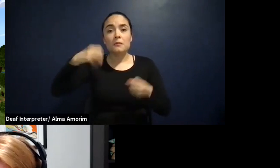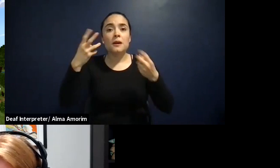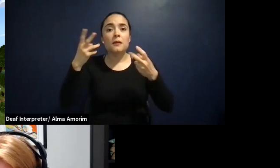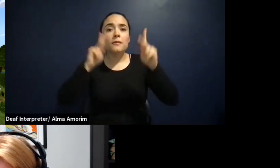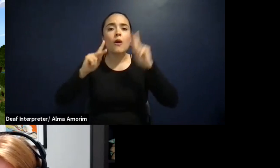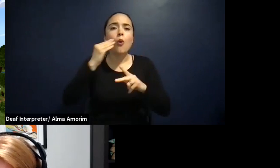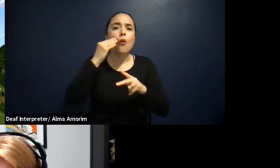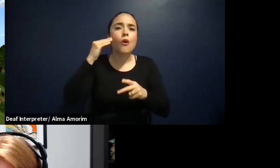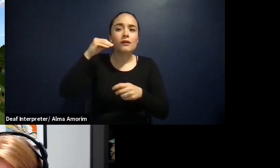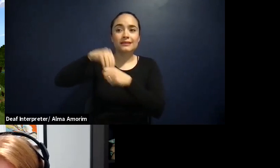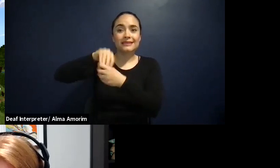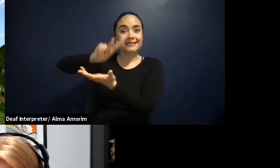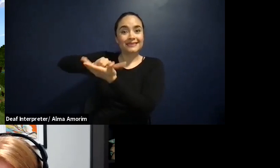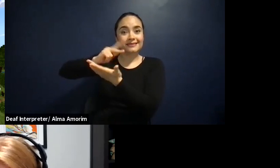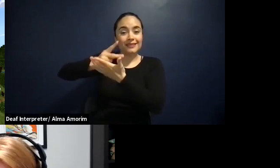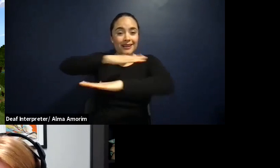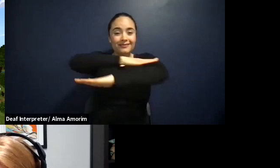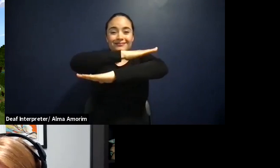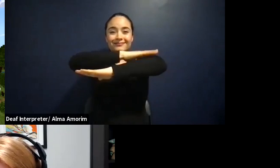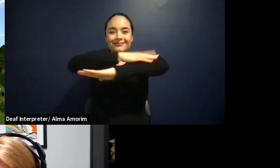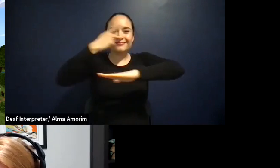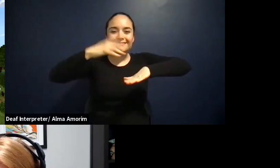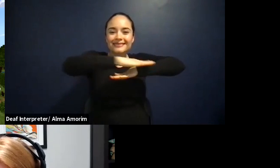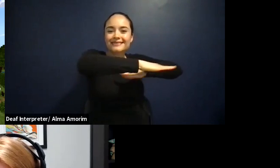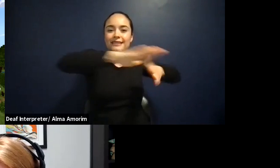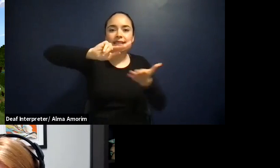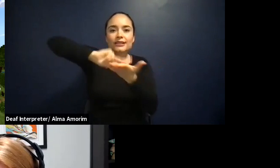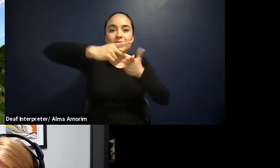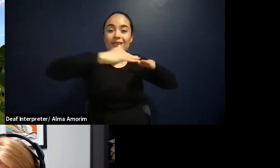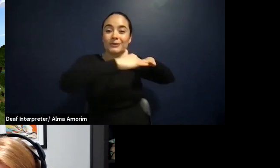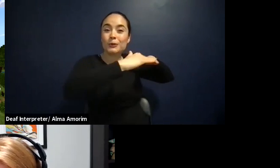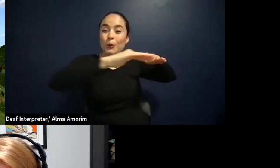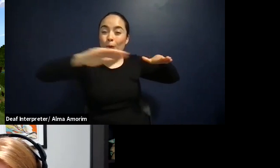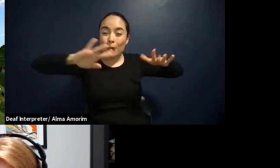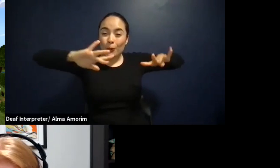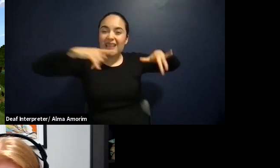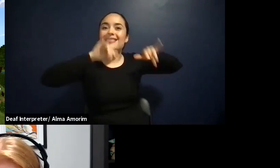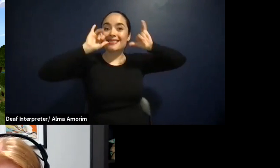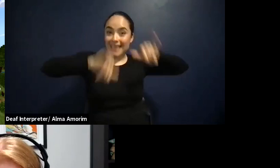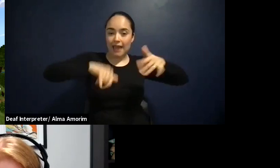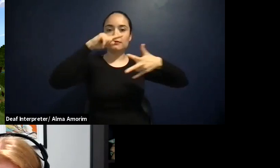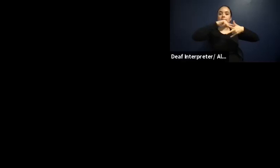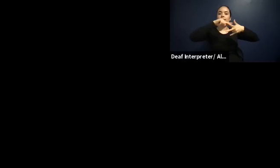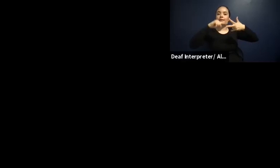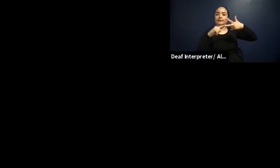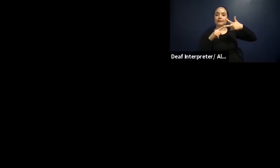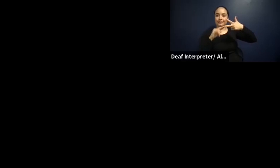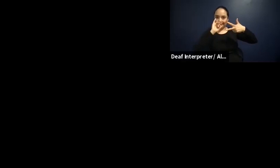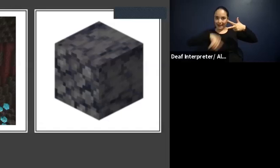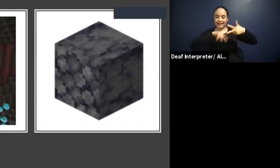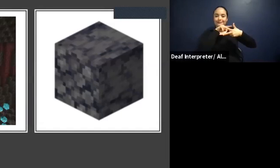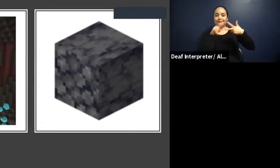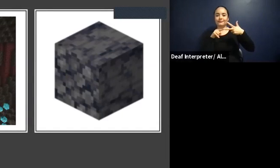think that is pretty accurate. Awesome. So you mentioned basalt, and so I wanted to share